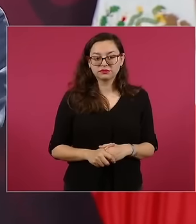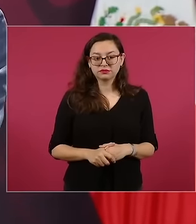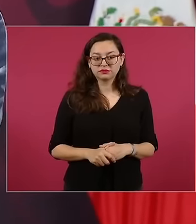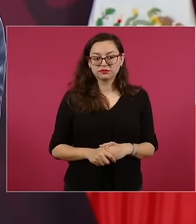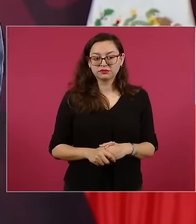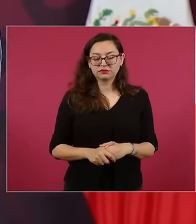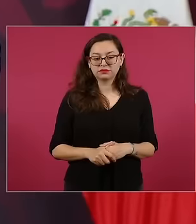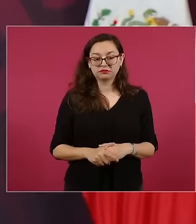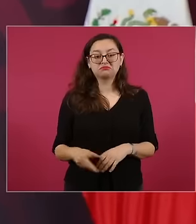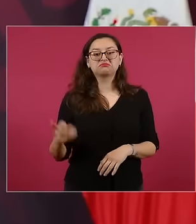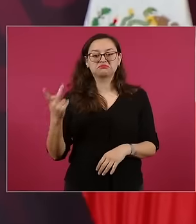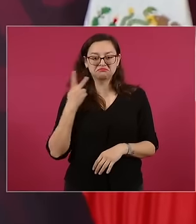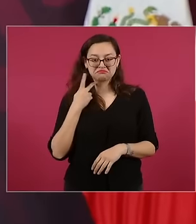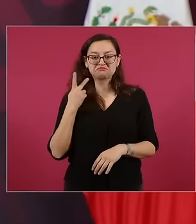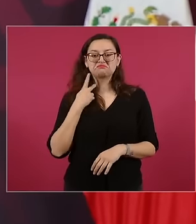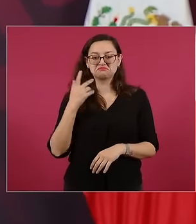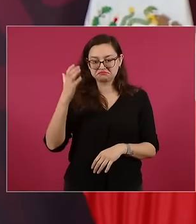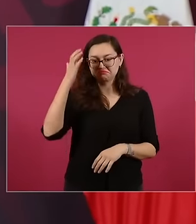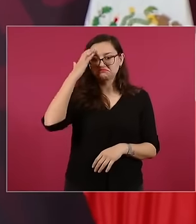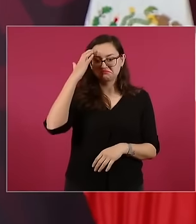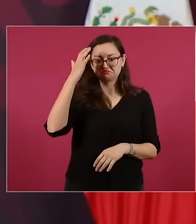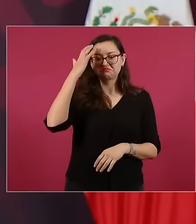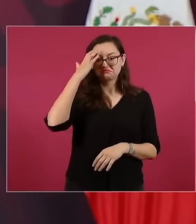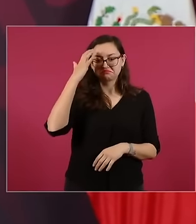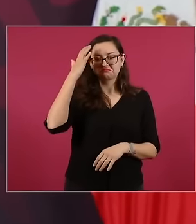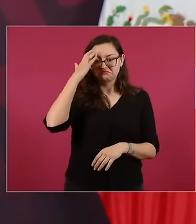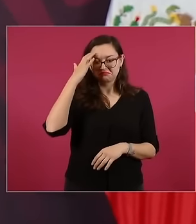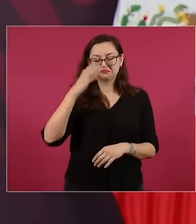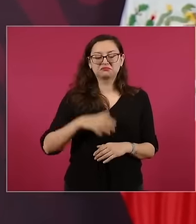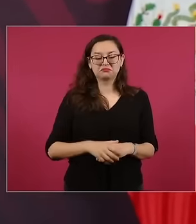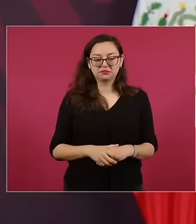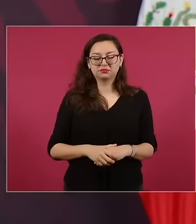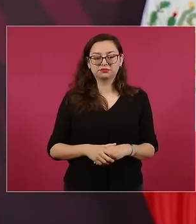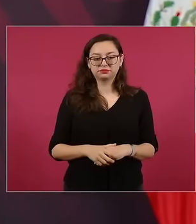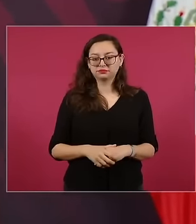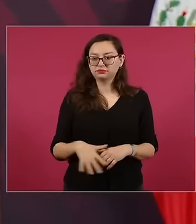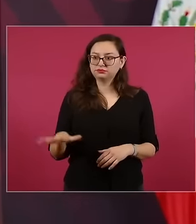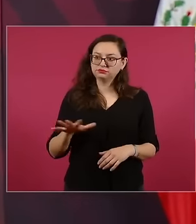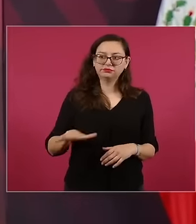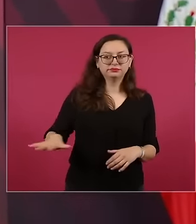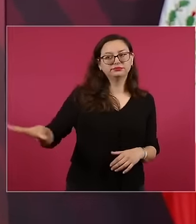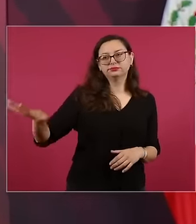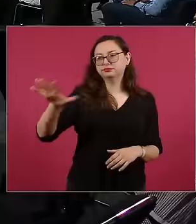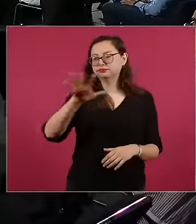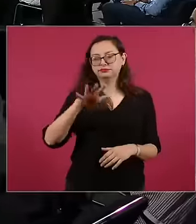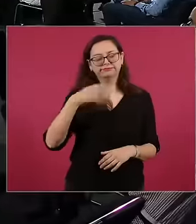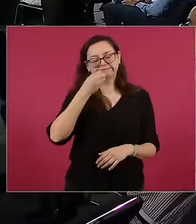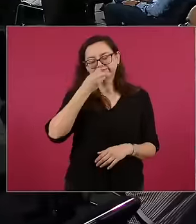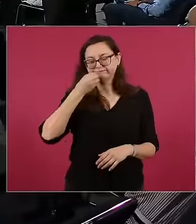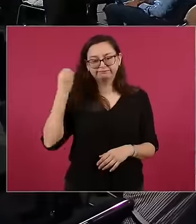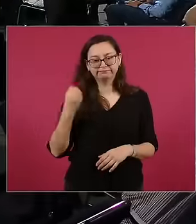very politicized it is an extraordinary